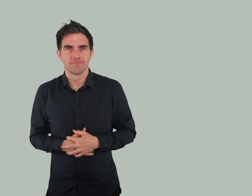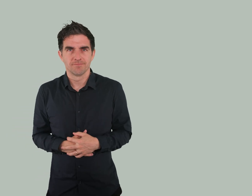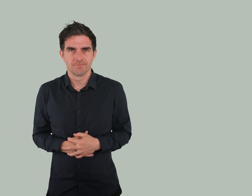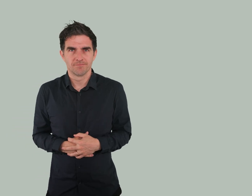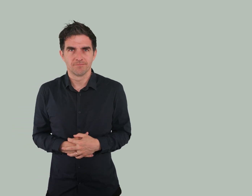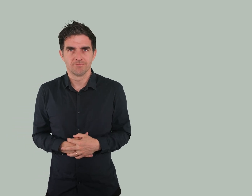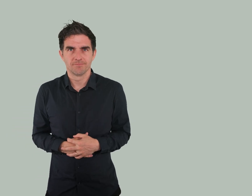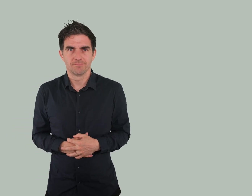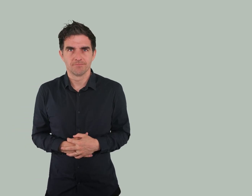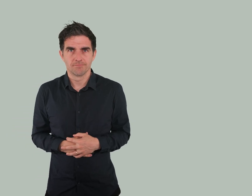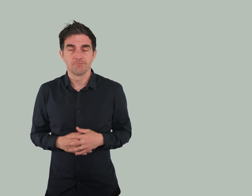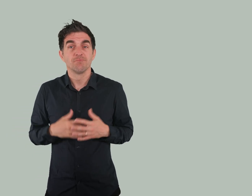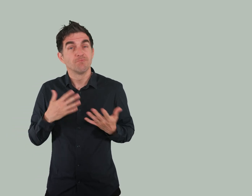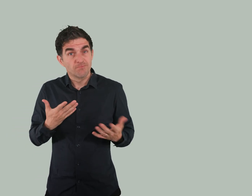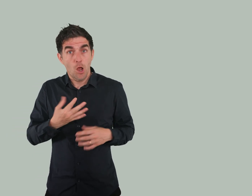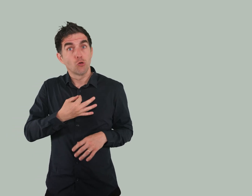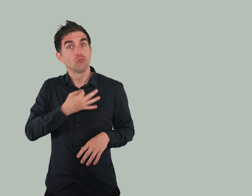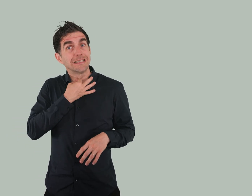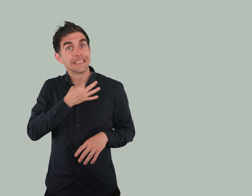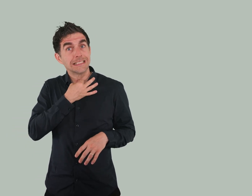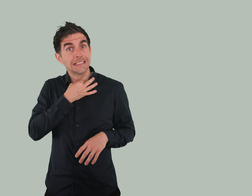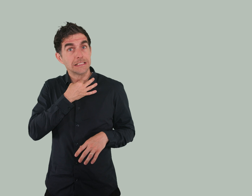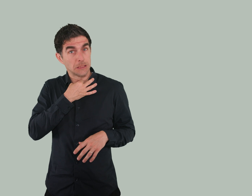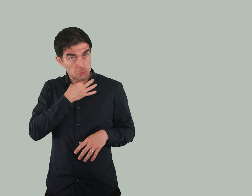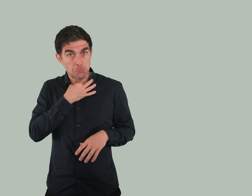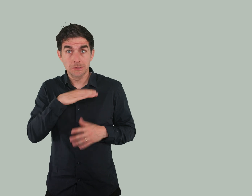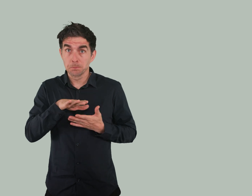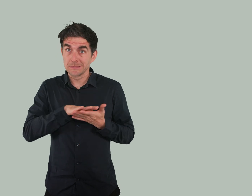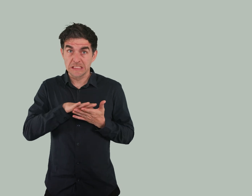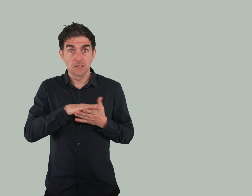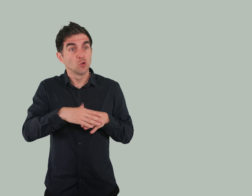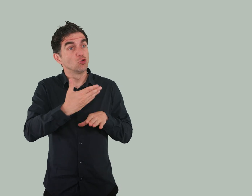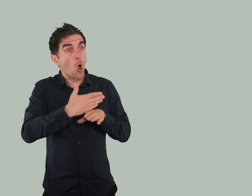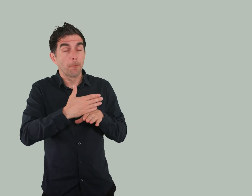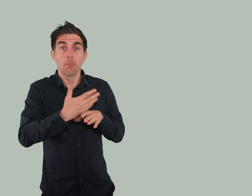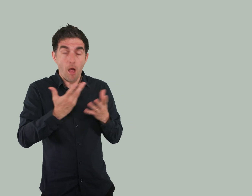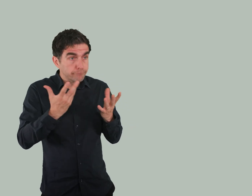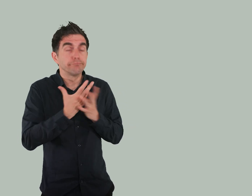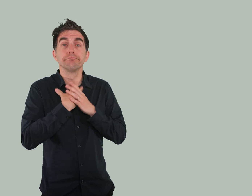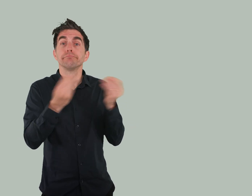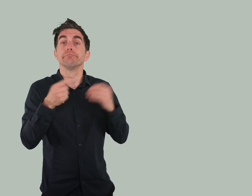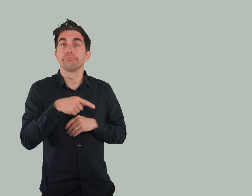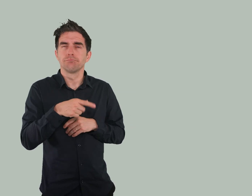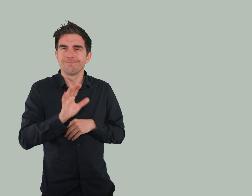275. The risk, then, is not simply that some jobs disappear.